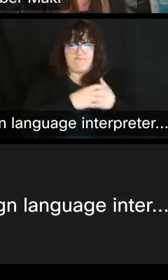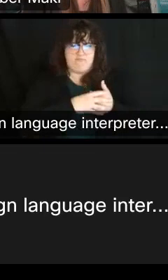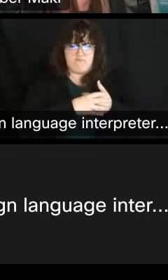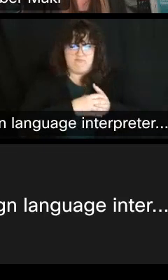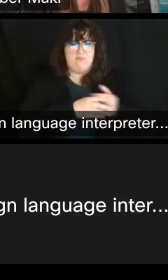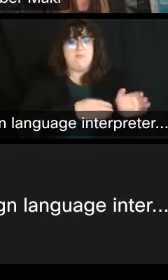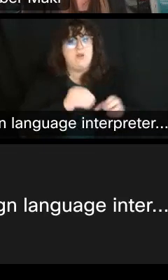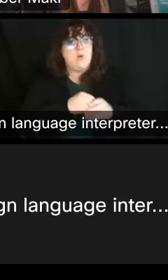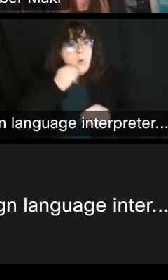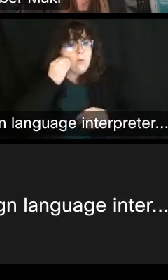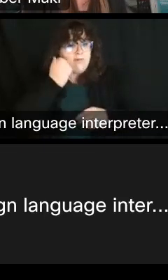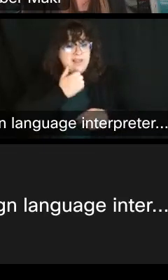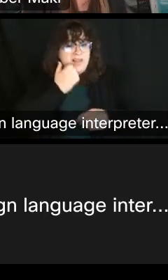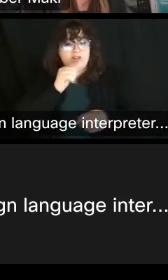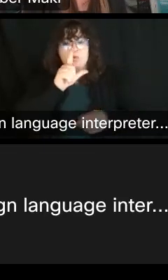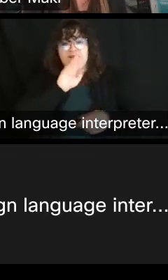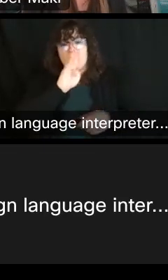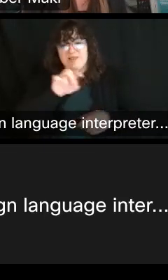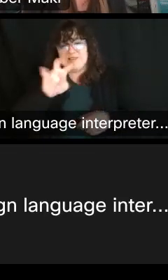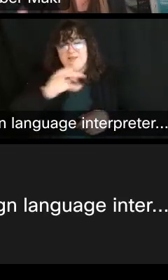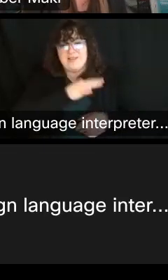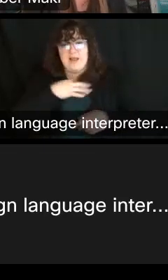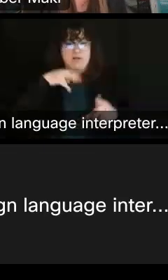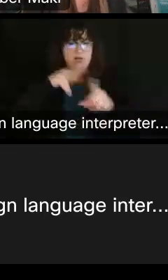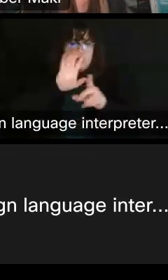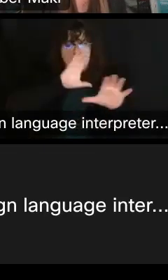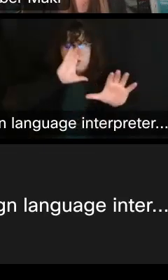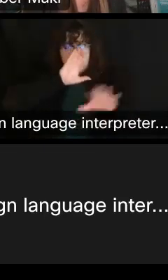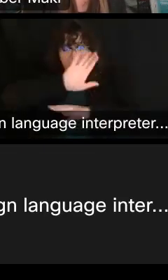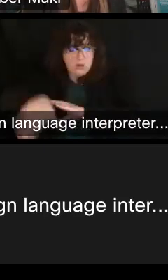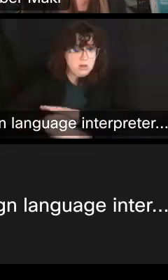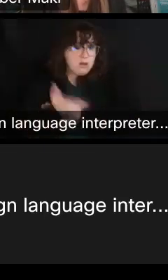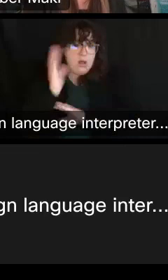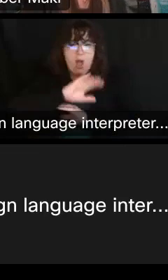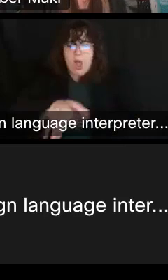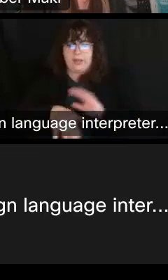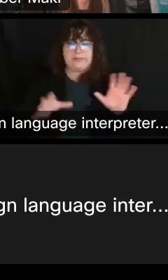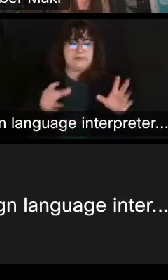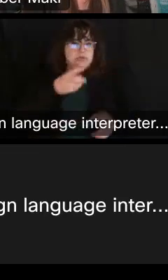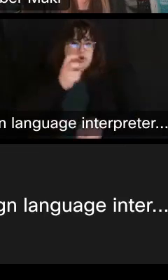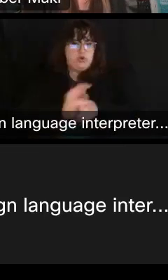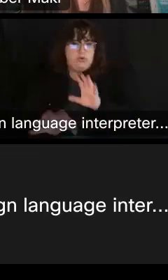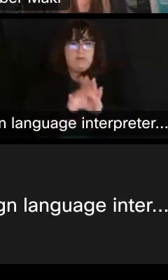staffing is hard for providers to maintain, to find enough staff to do, and it's also hard